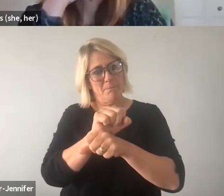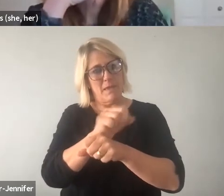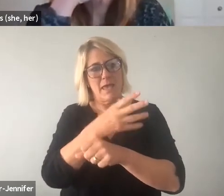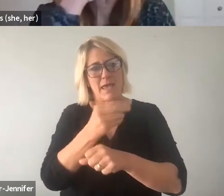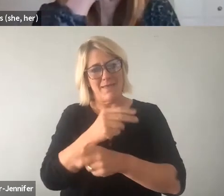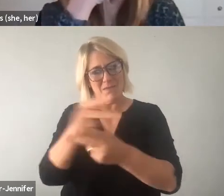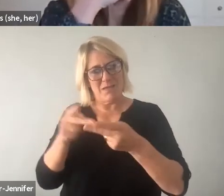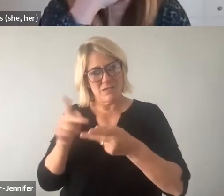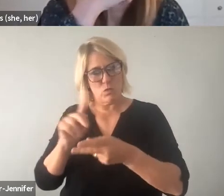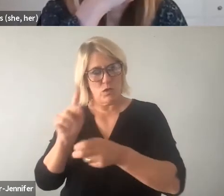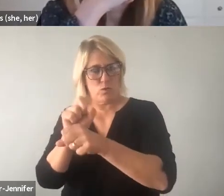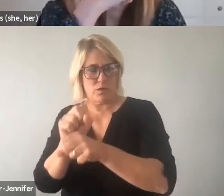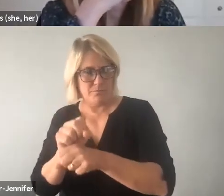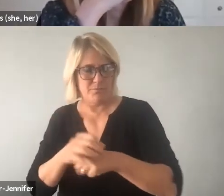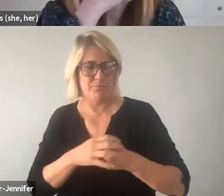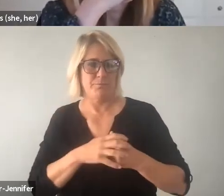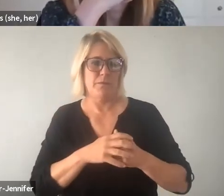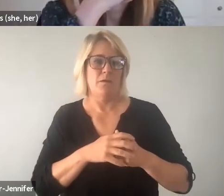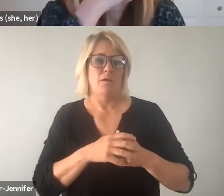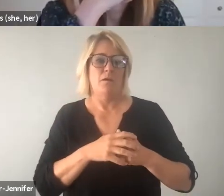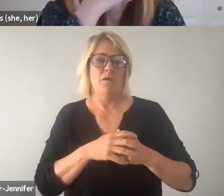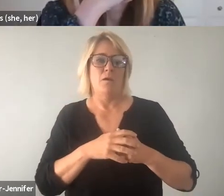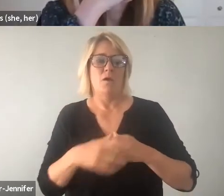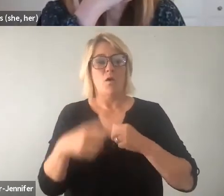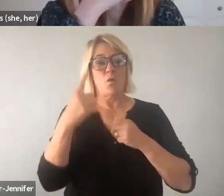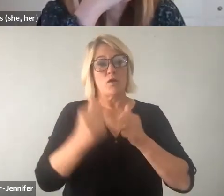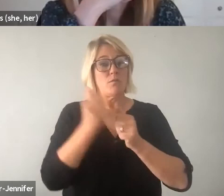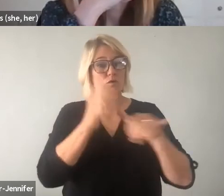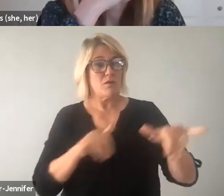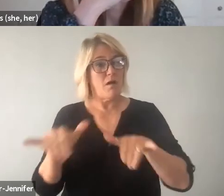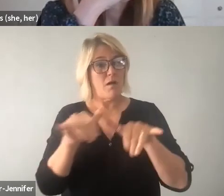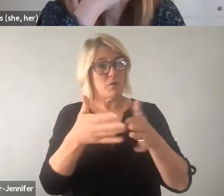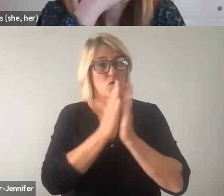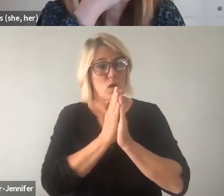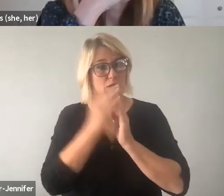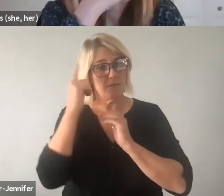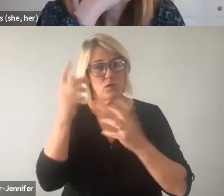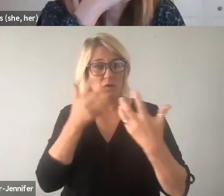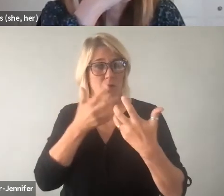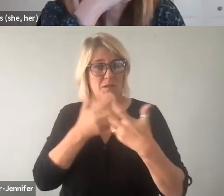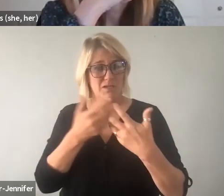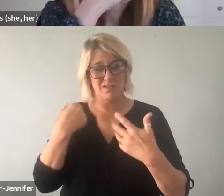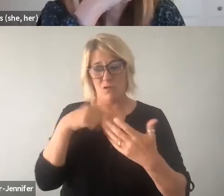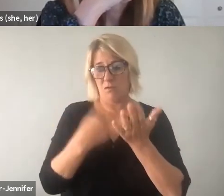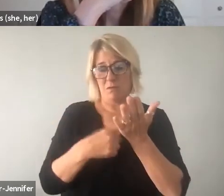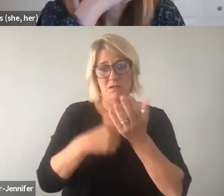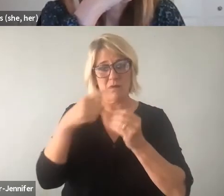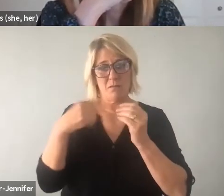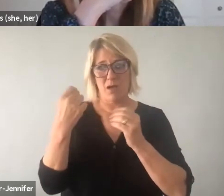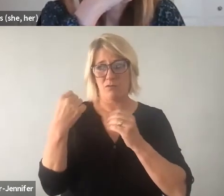again, obviously, it really depends on the nature of the job and the workplace. You know, one of the most